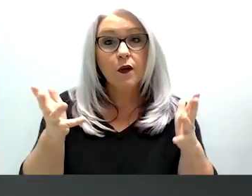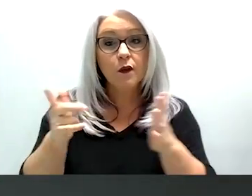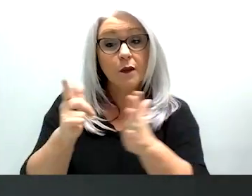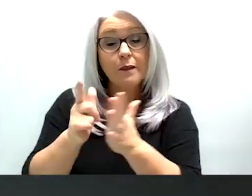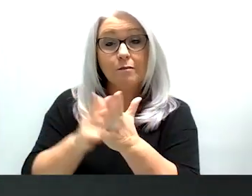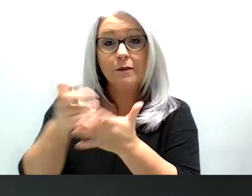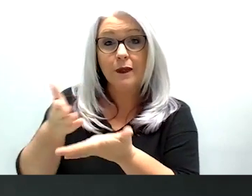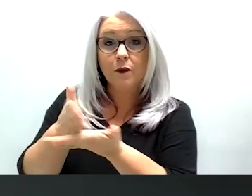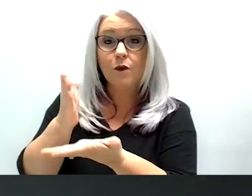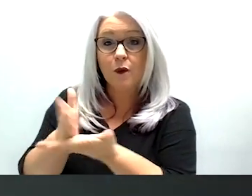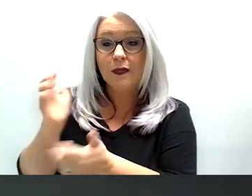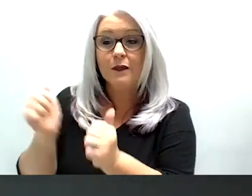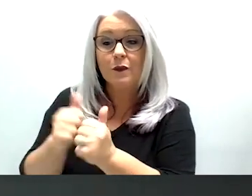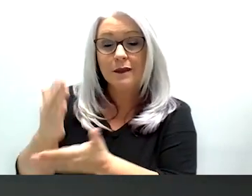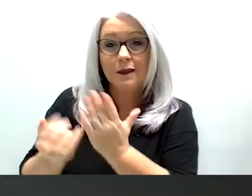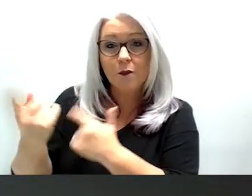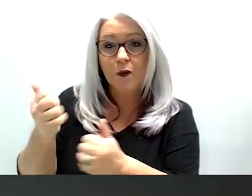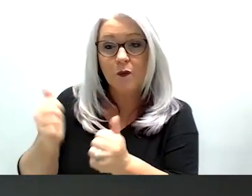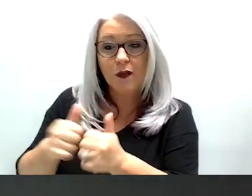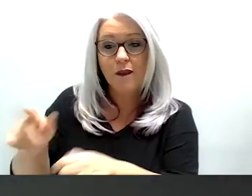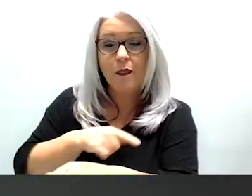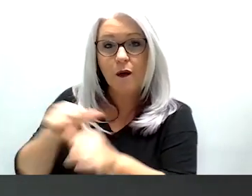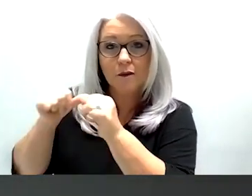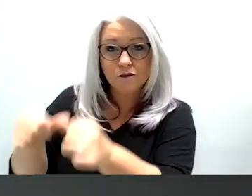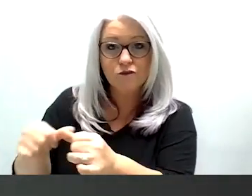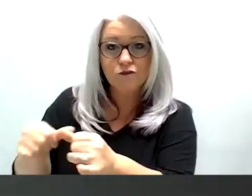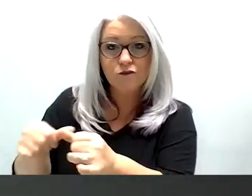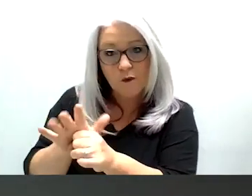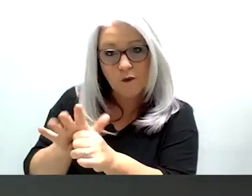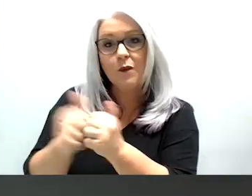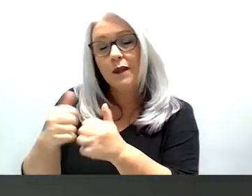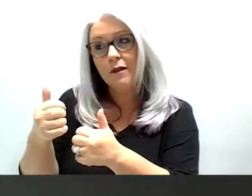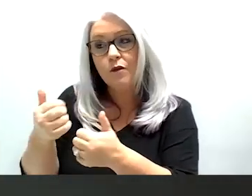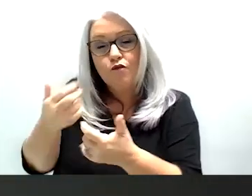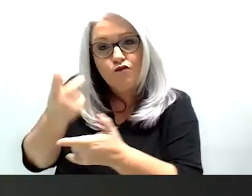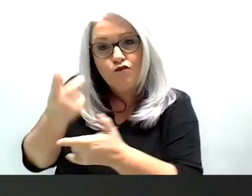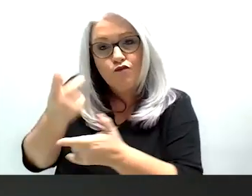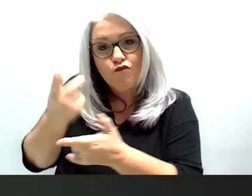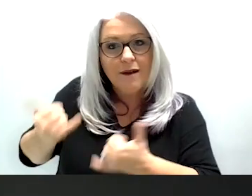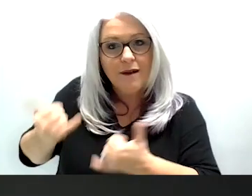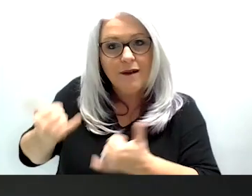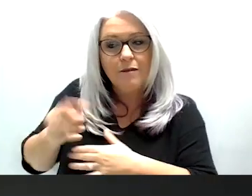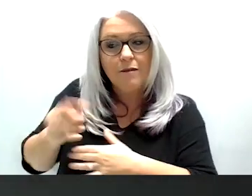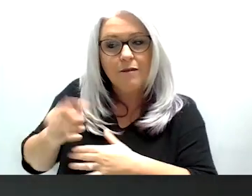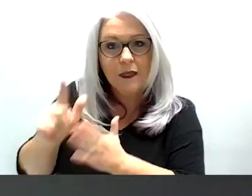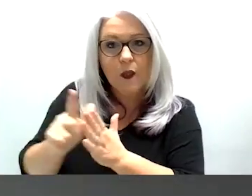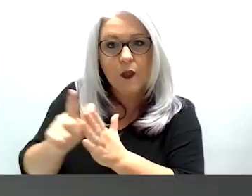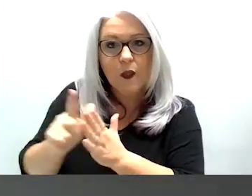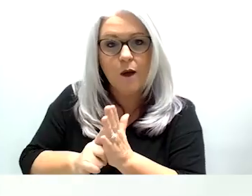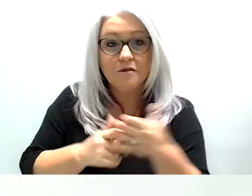with long COVID under current disability law? And this question is for Jessica. Thank